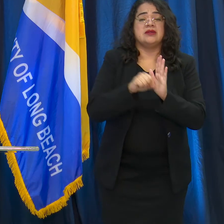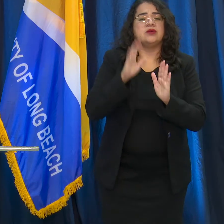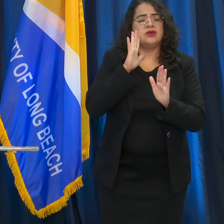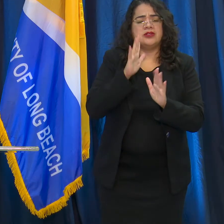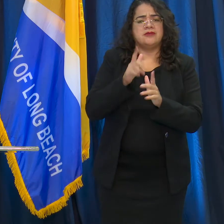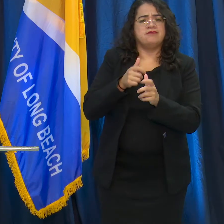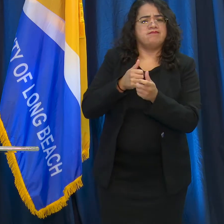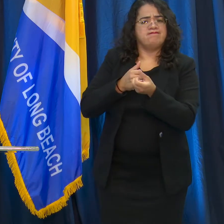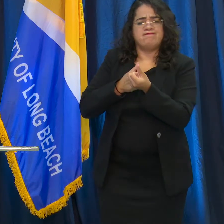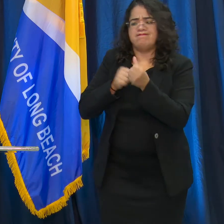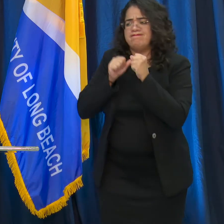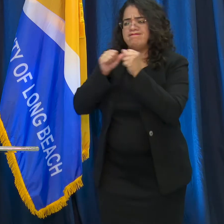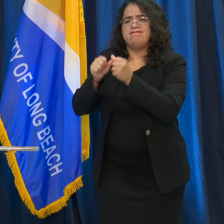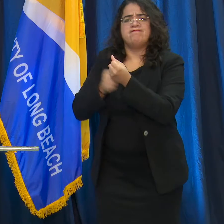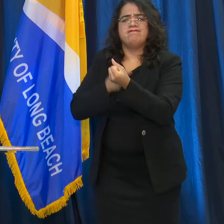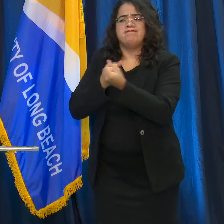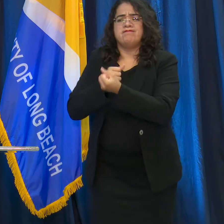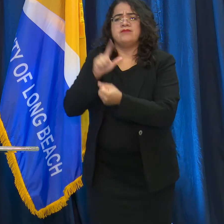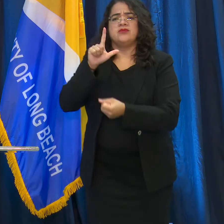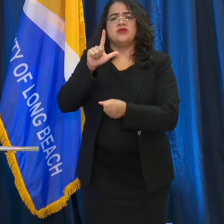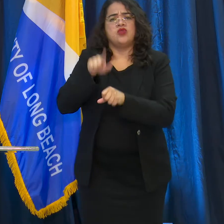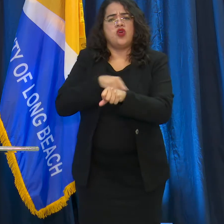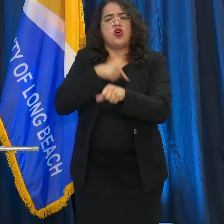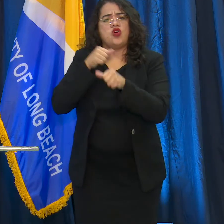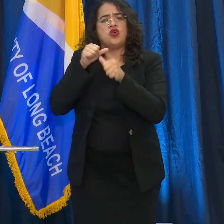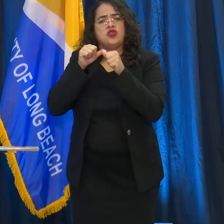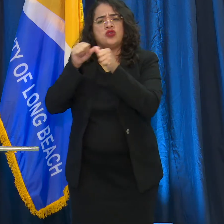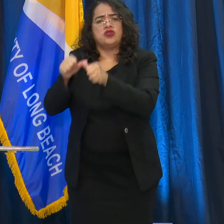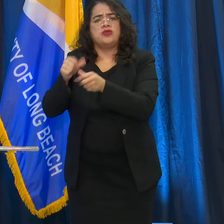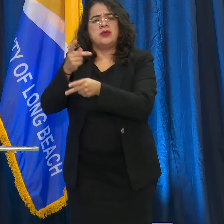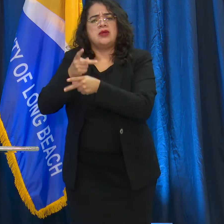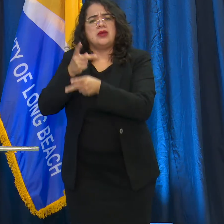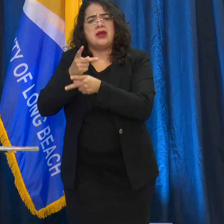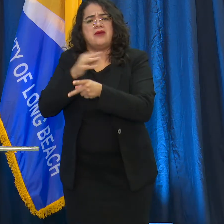long-term care facilities to ensure they have the appropriate staffing.